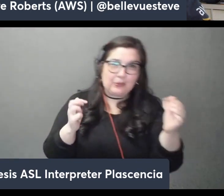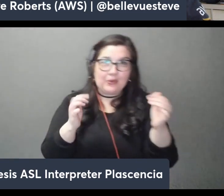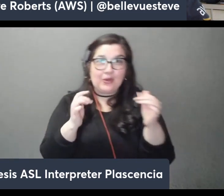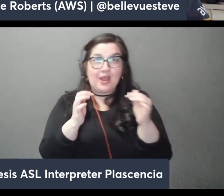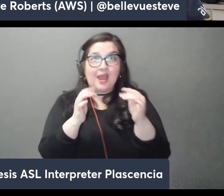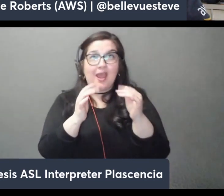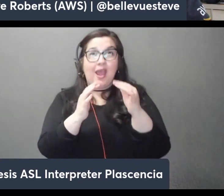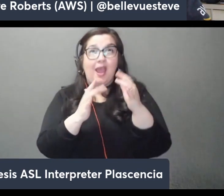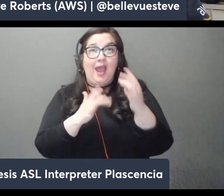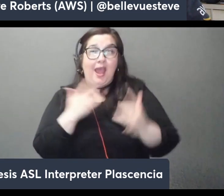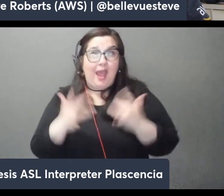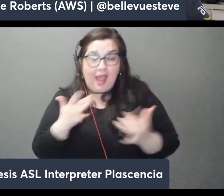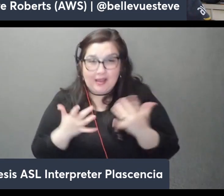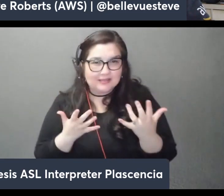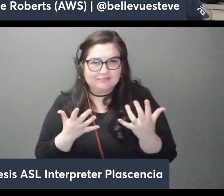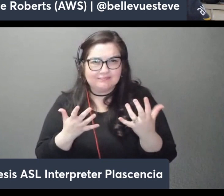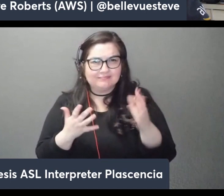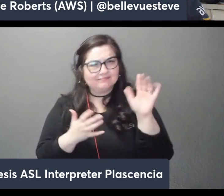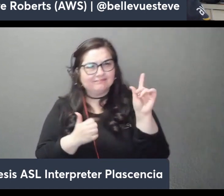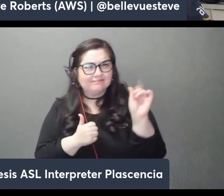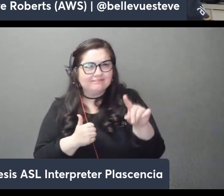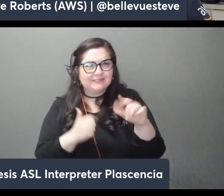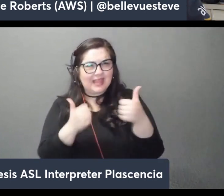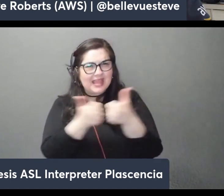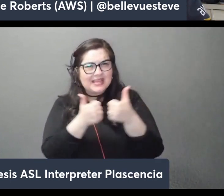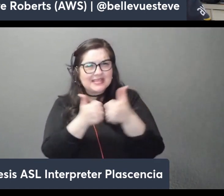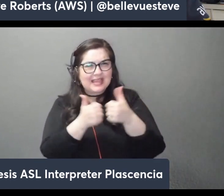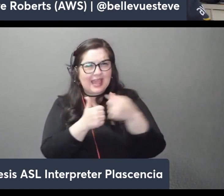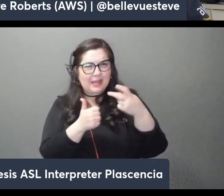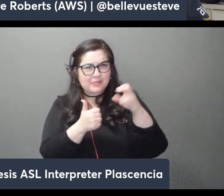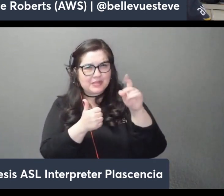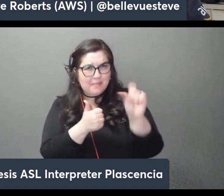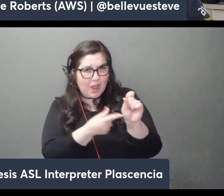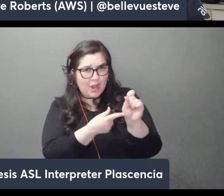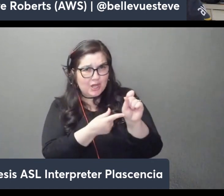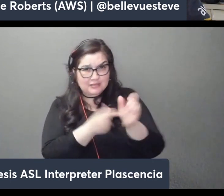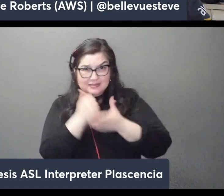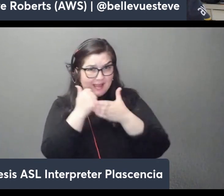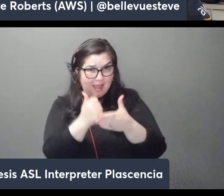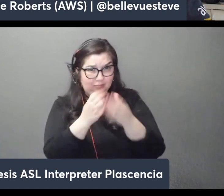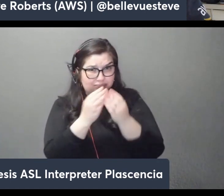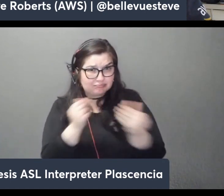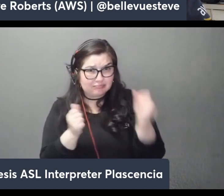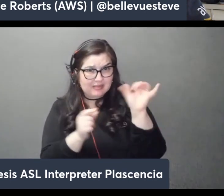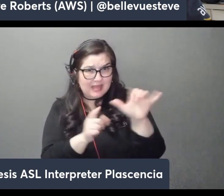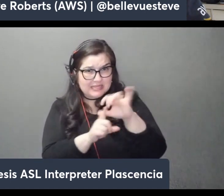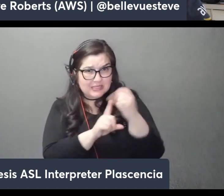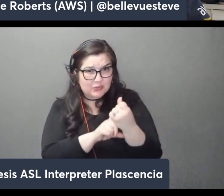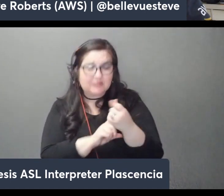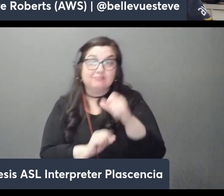Does GameSparks help with that situation? Absolutely, yes, and you're right, actually.